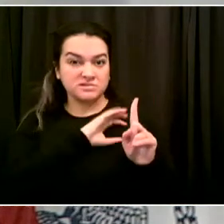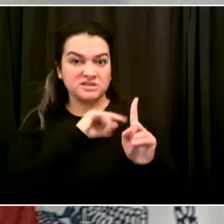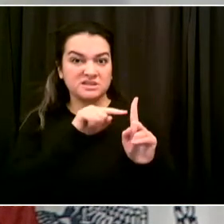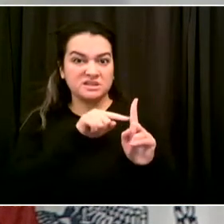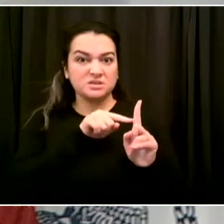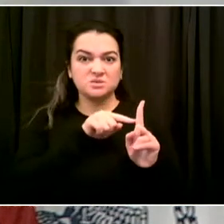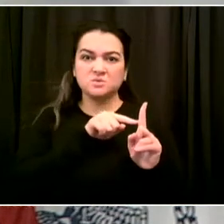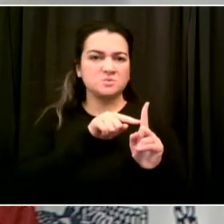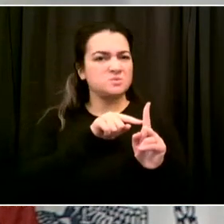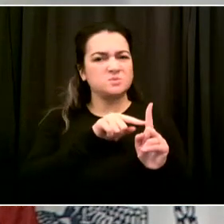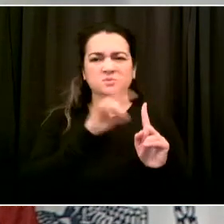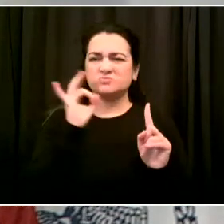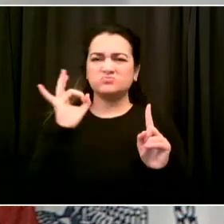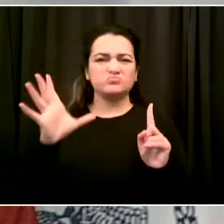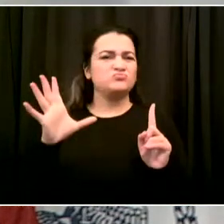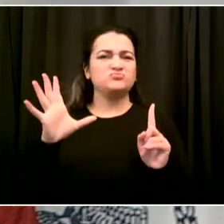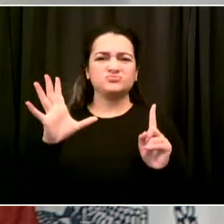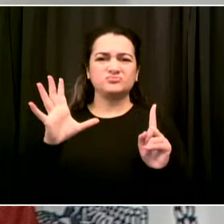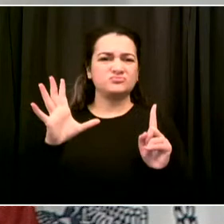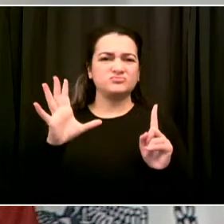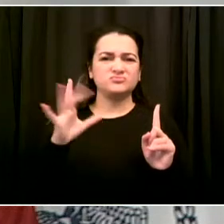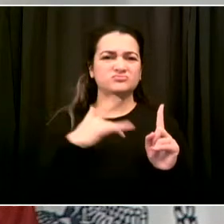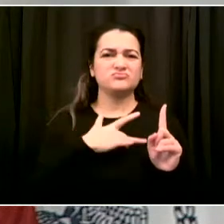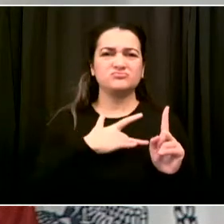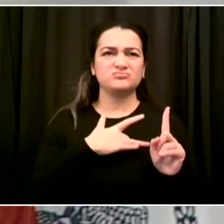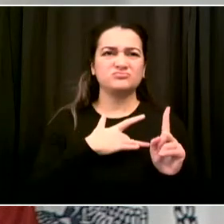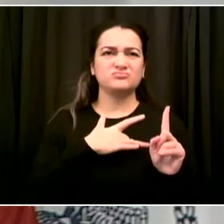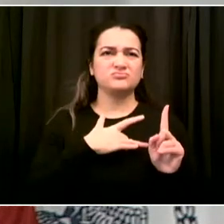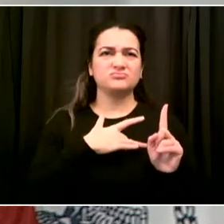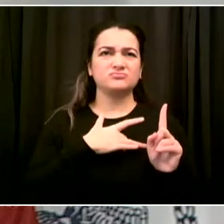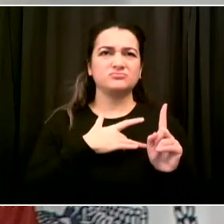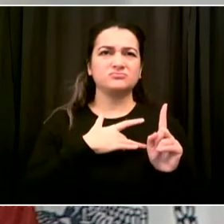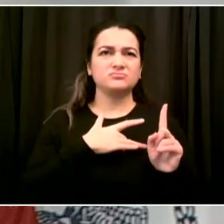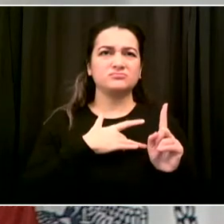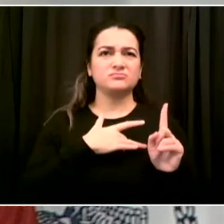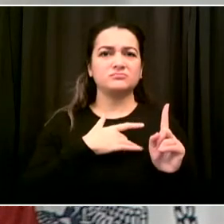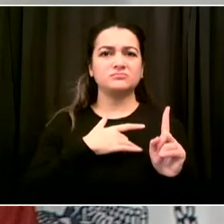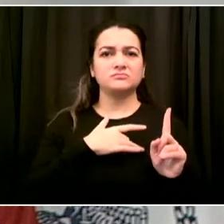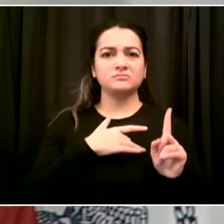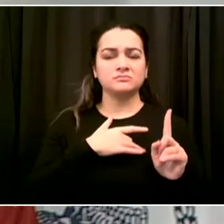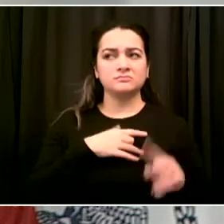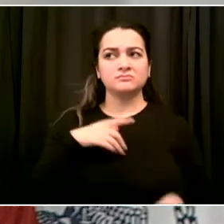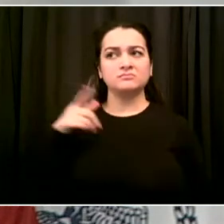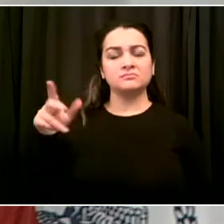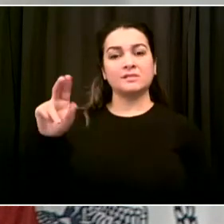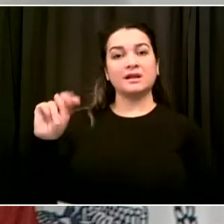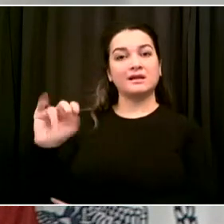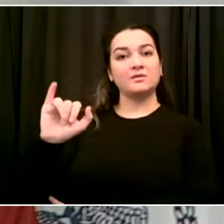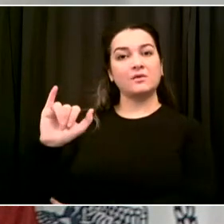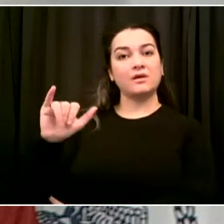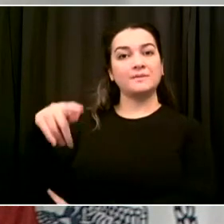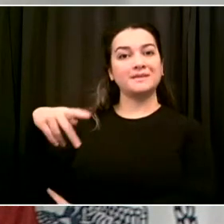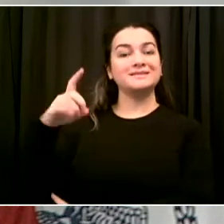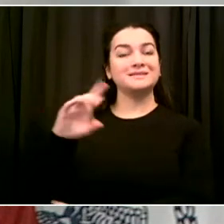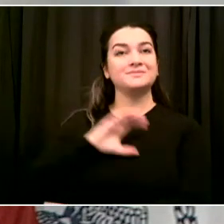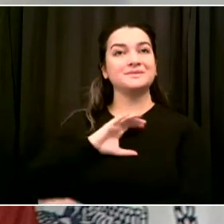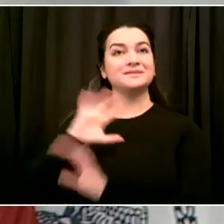EVIDENCE, IT IS A REMINDER,